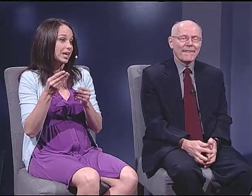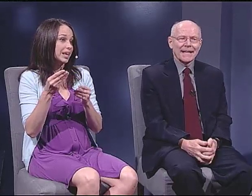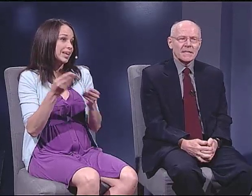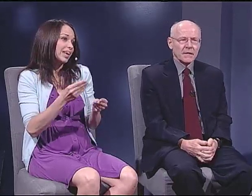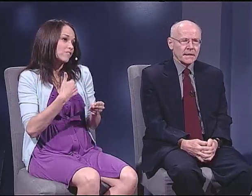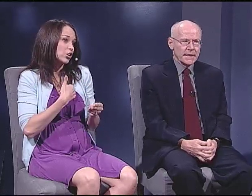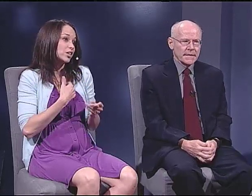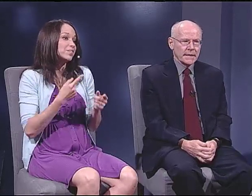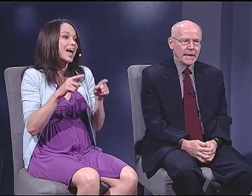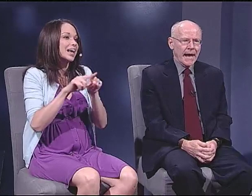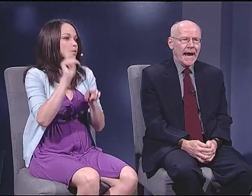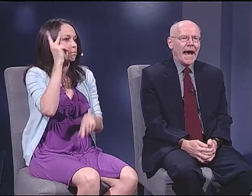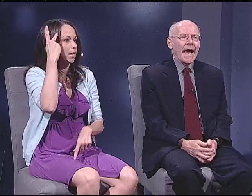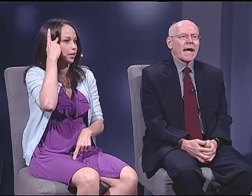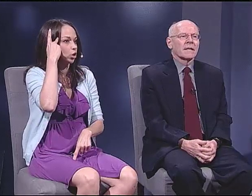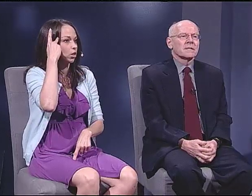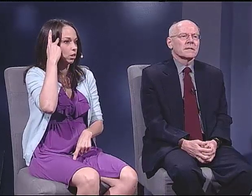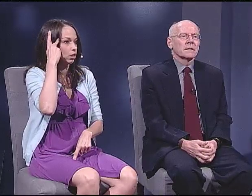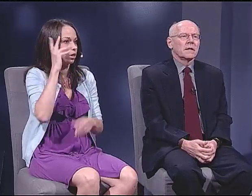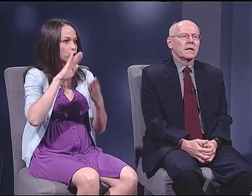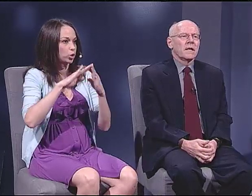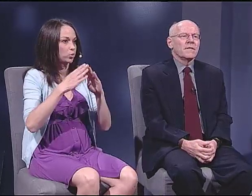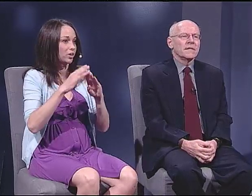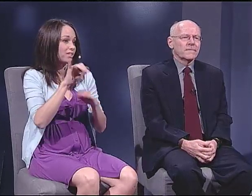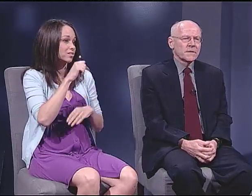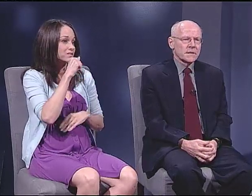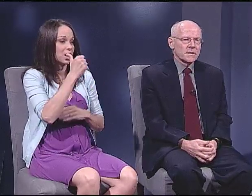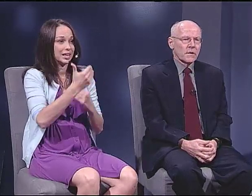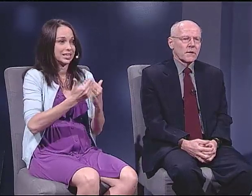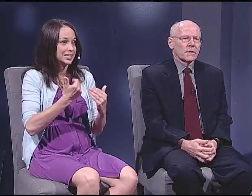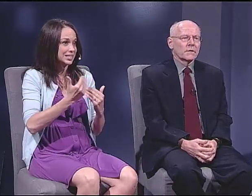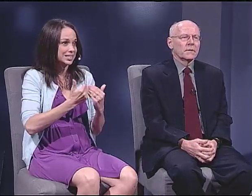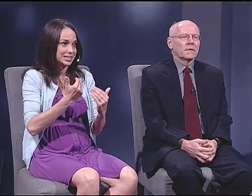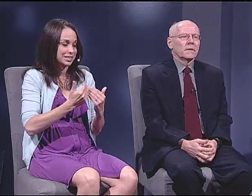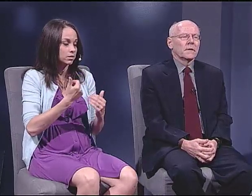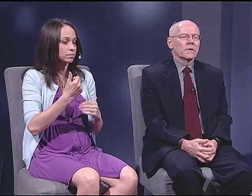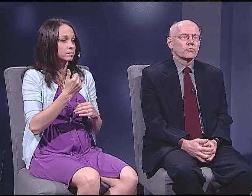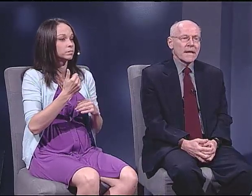That is not easy, and the differences are great